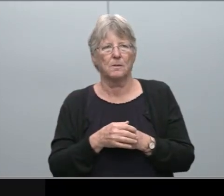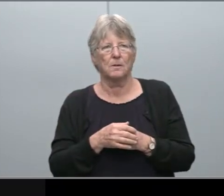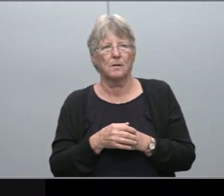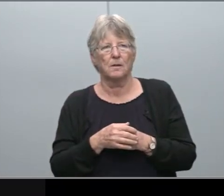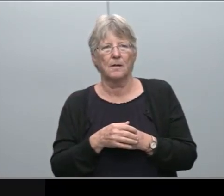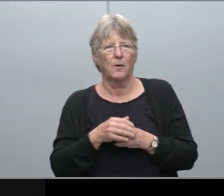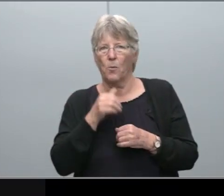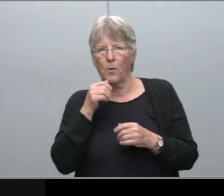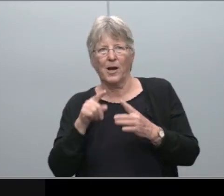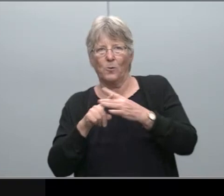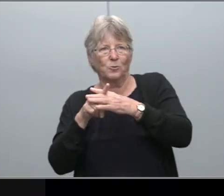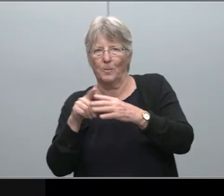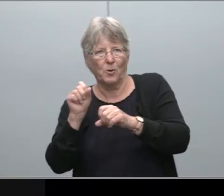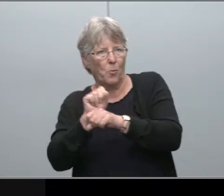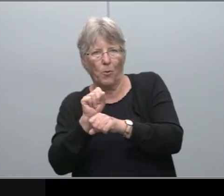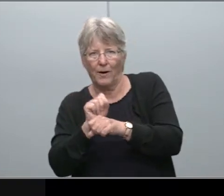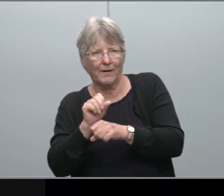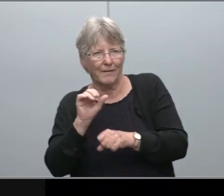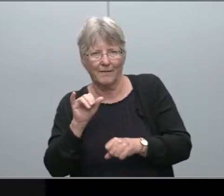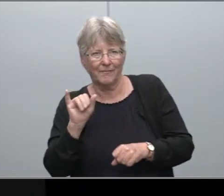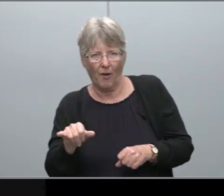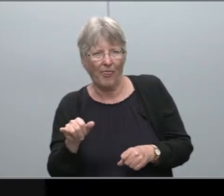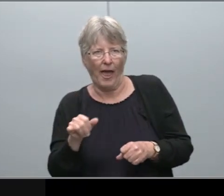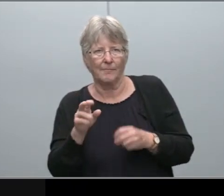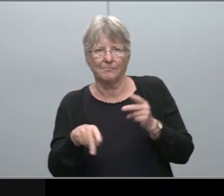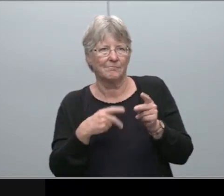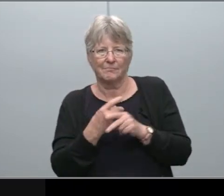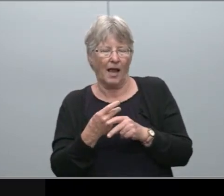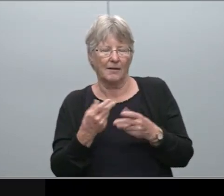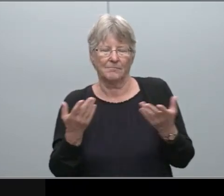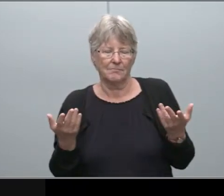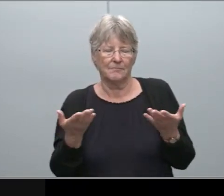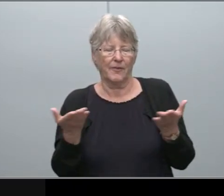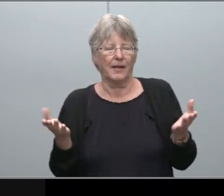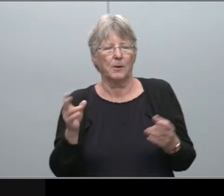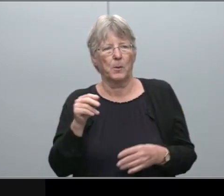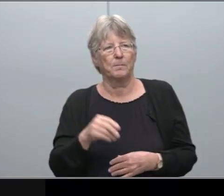I'm seen a lot of nodding heads, and I'm here to listen